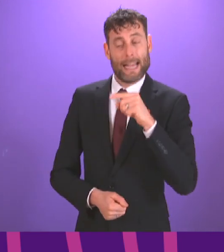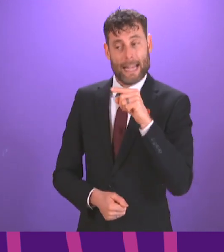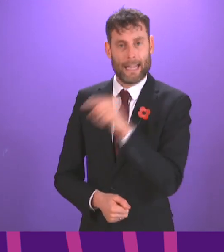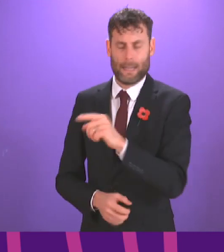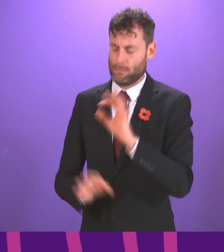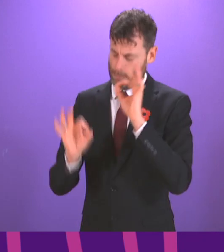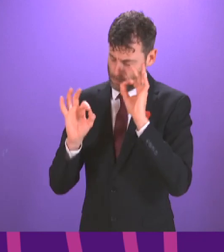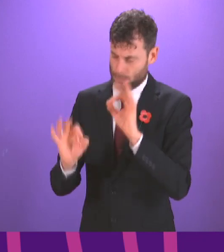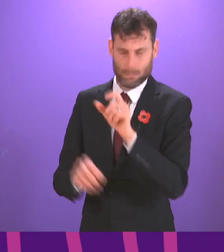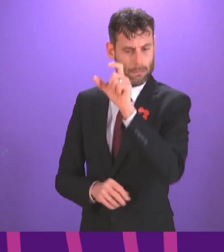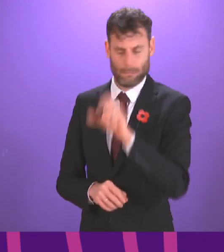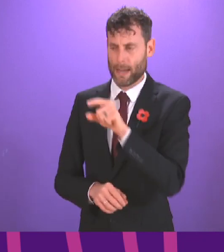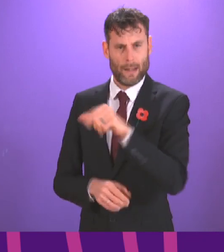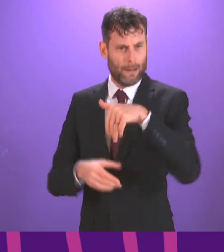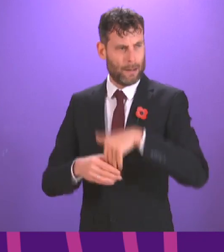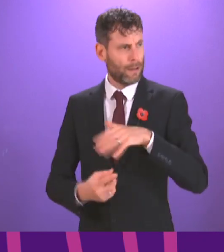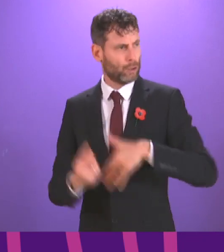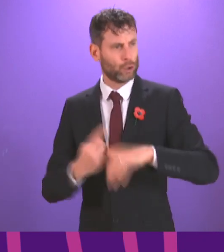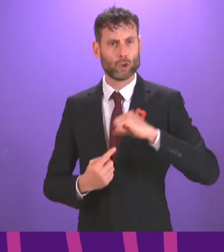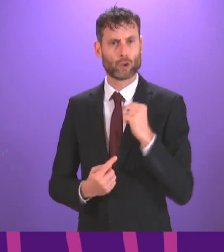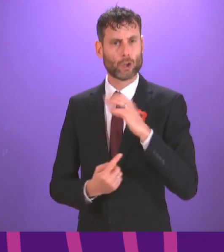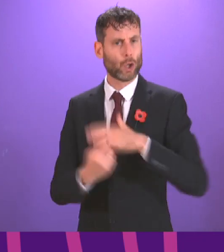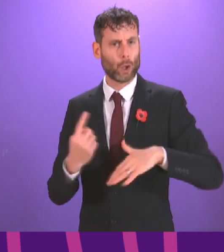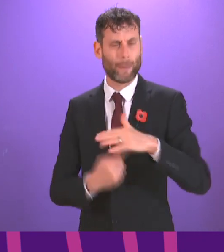member of the Scottish community who makes a marvellous contribution to this country,